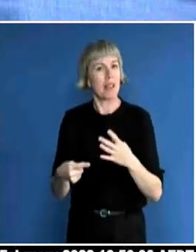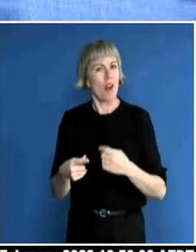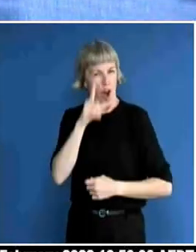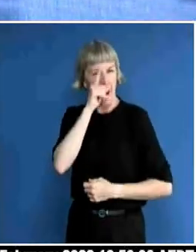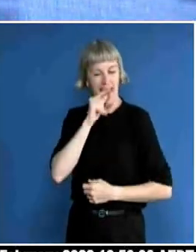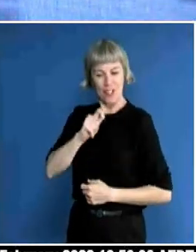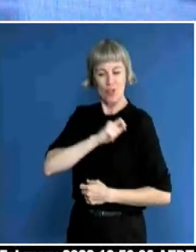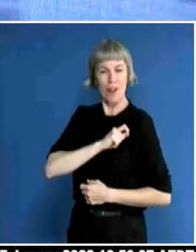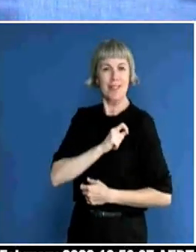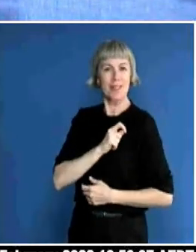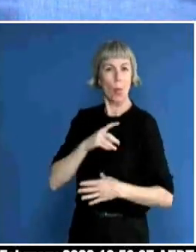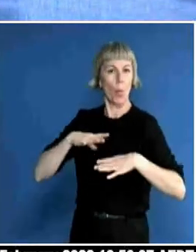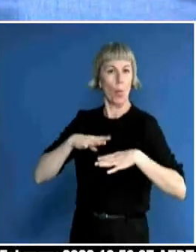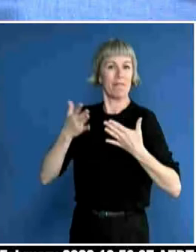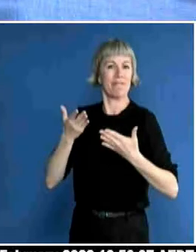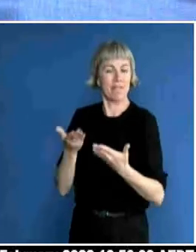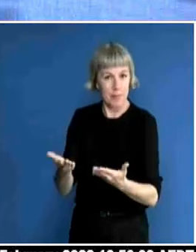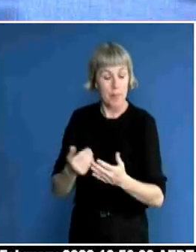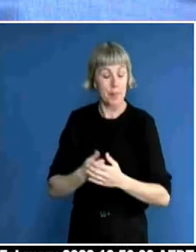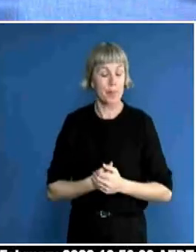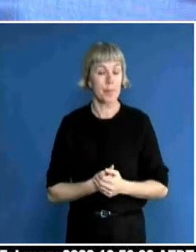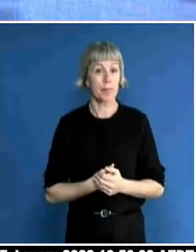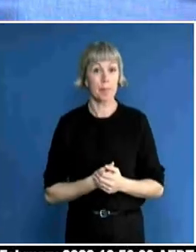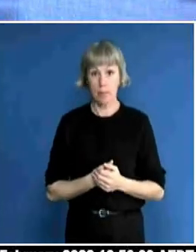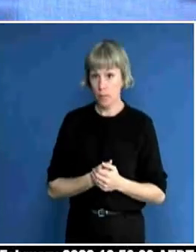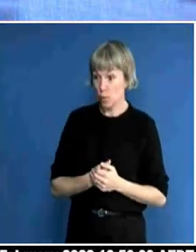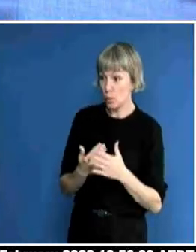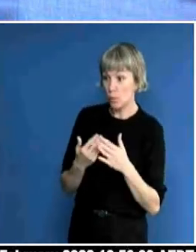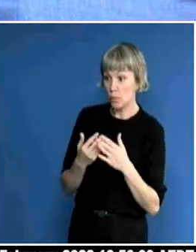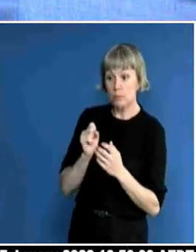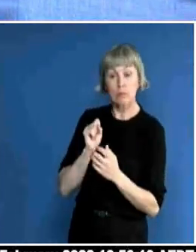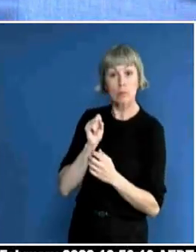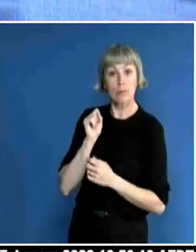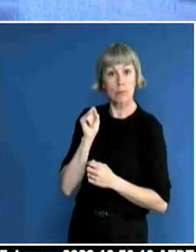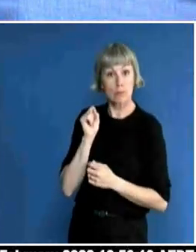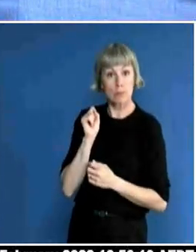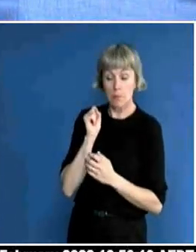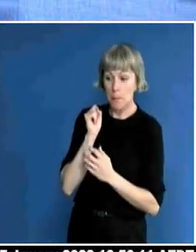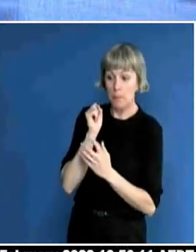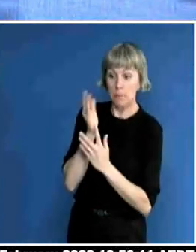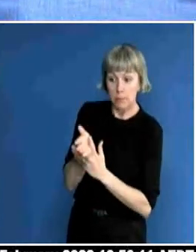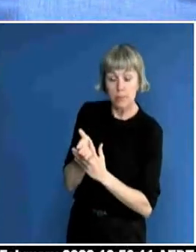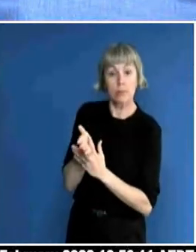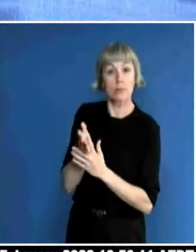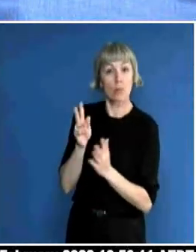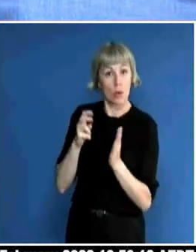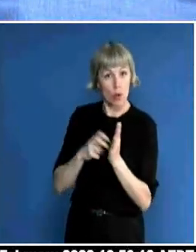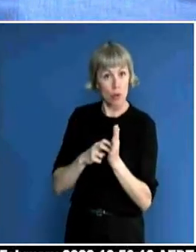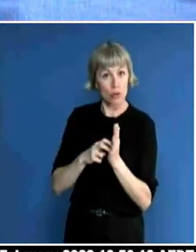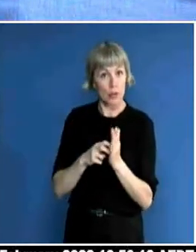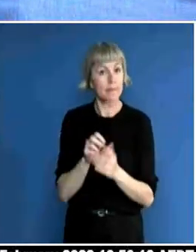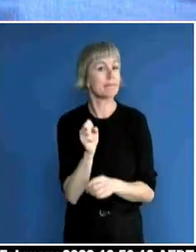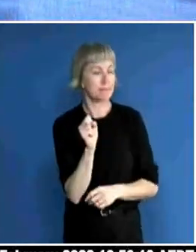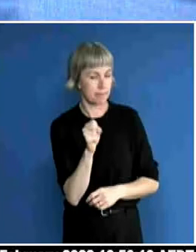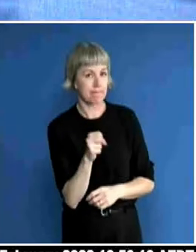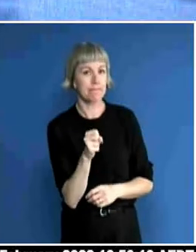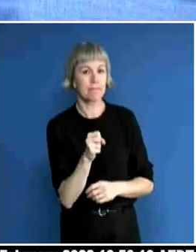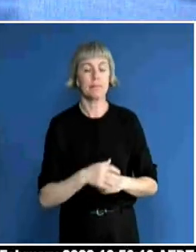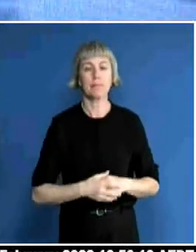Yes. MS EASTMAN: And am I right in understanding that, for you, the job offer